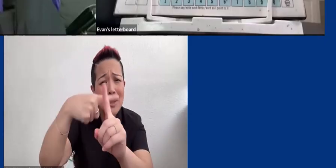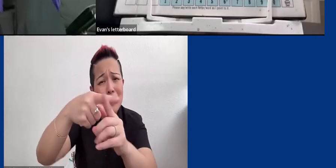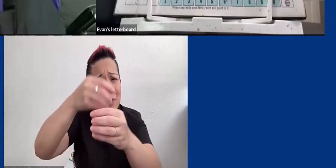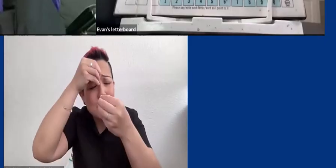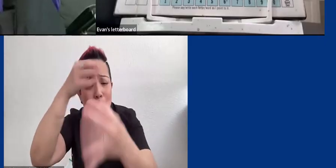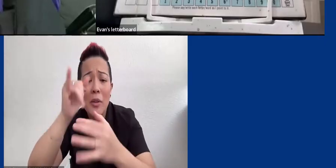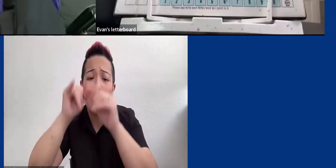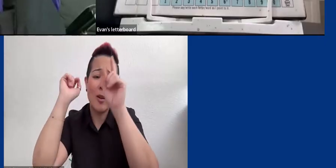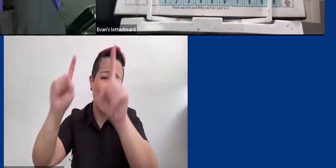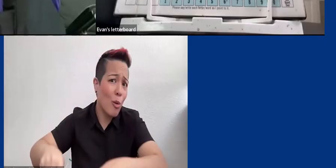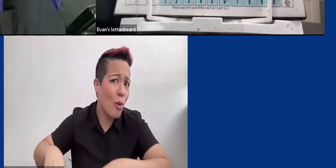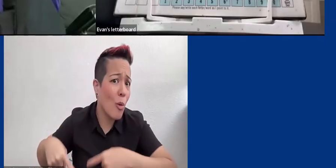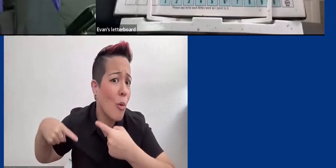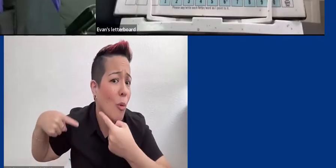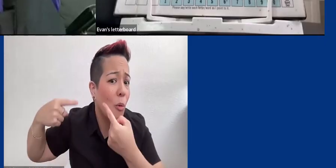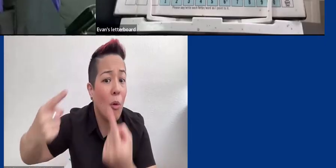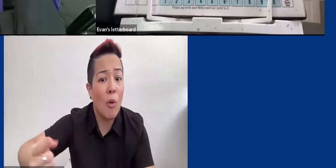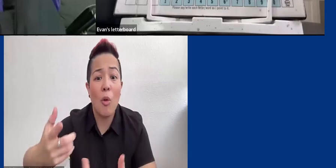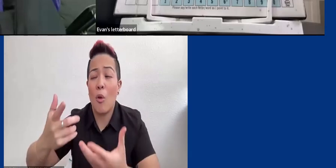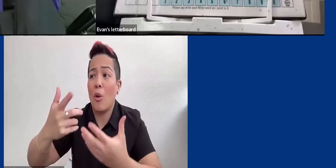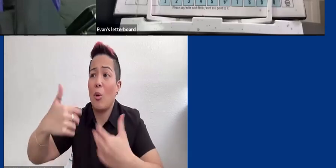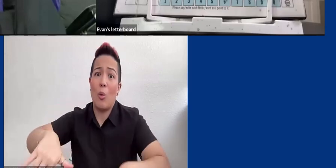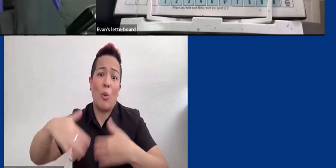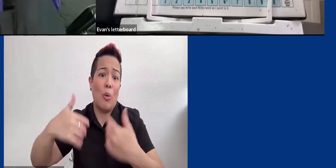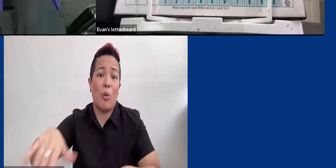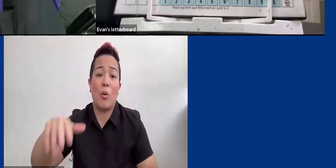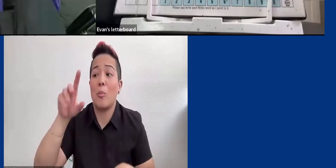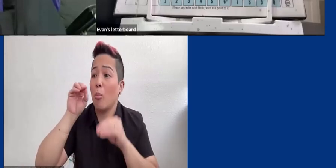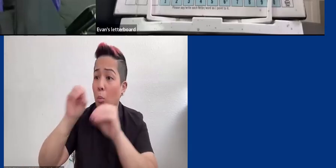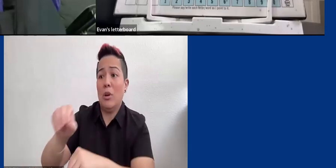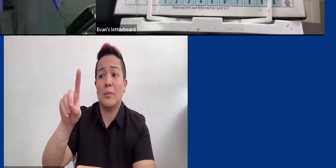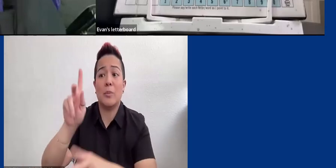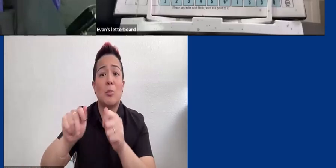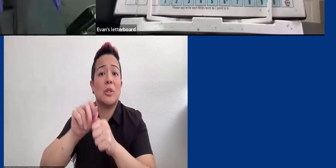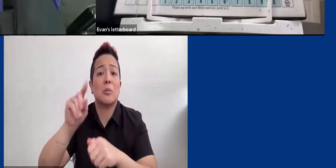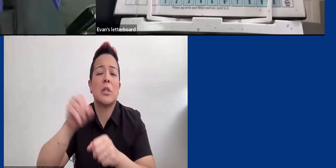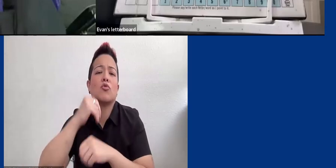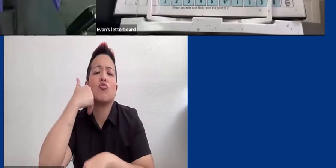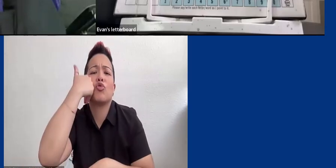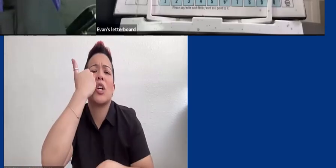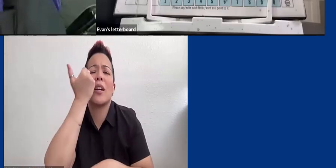disabled sexuality in shame, I am absolutely thrilled